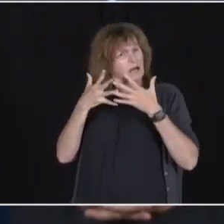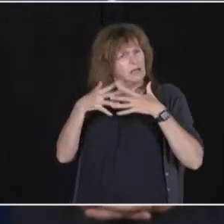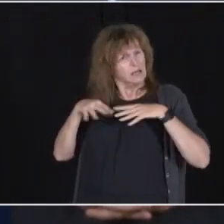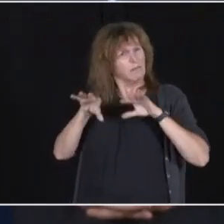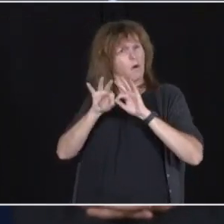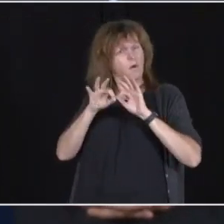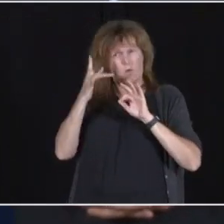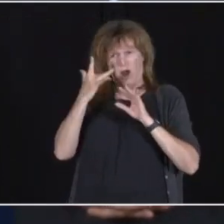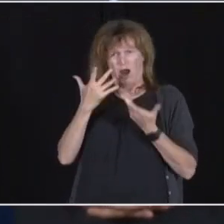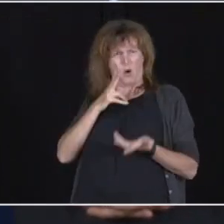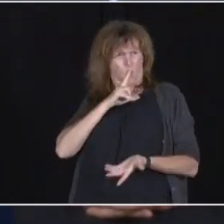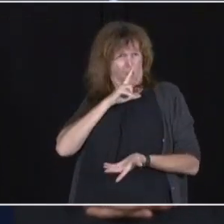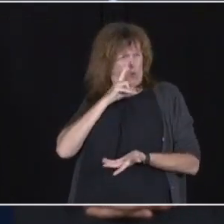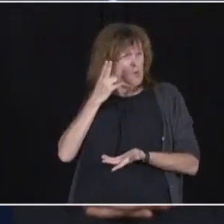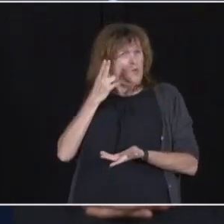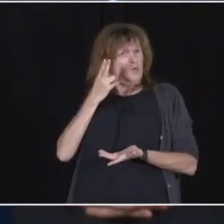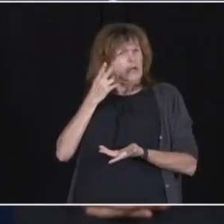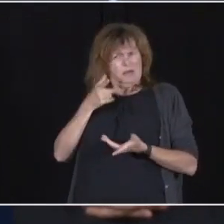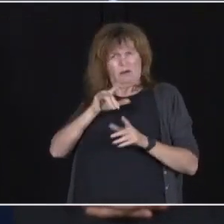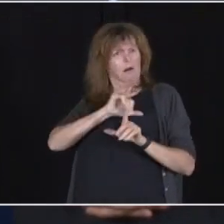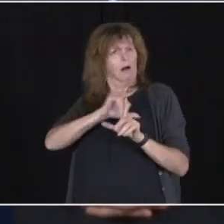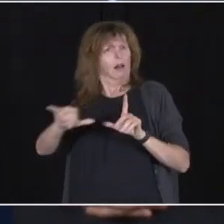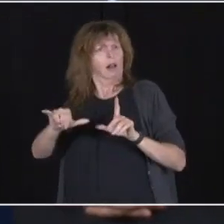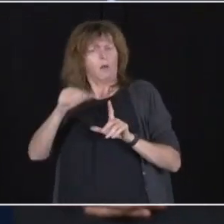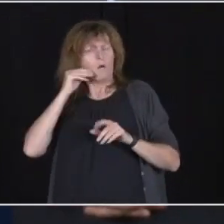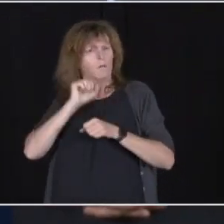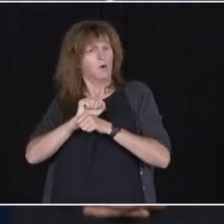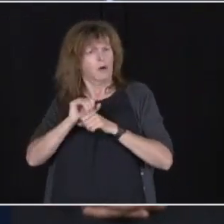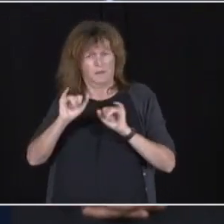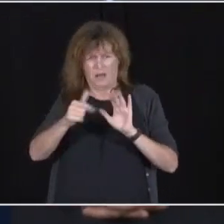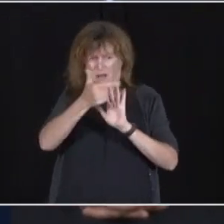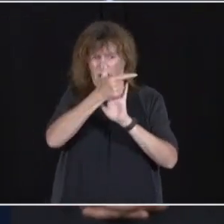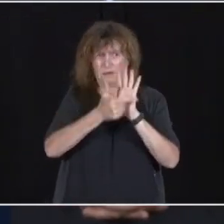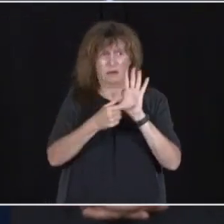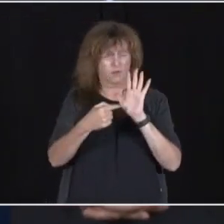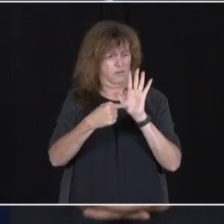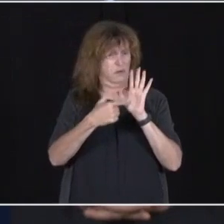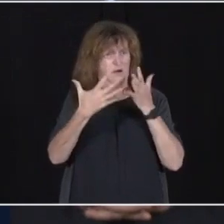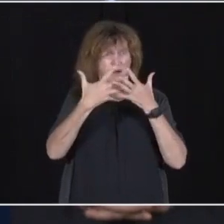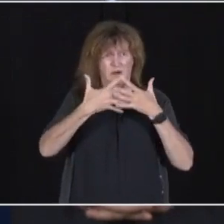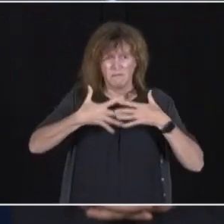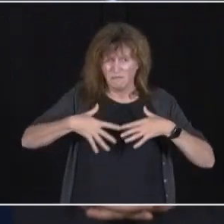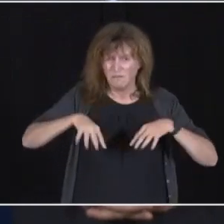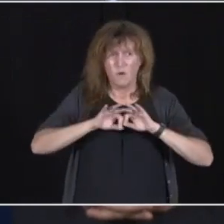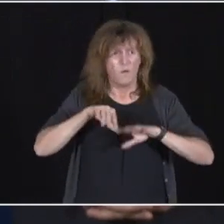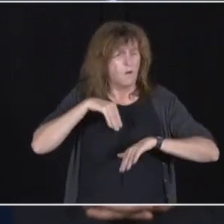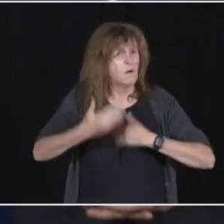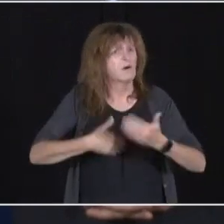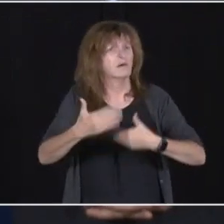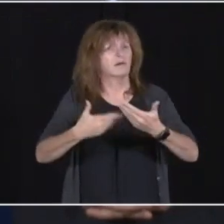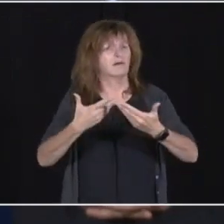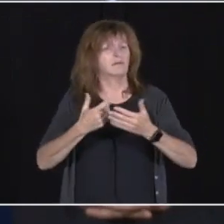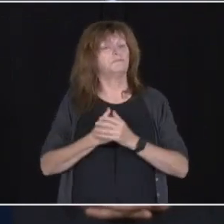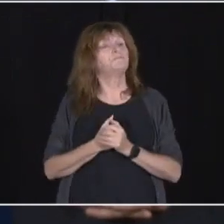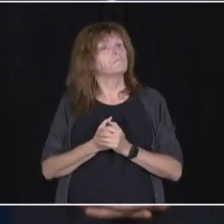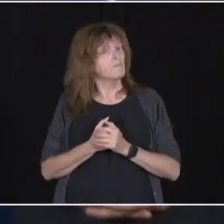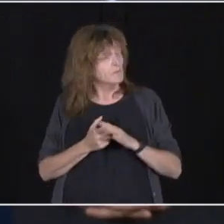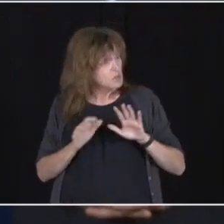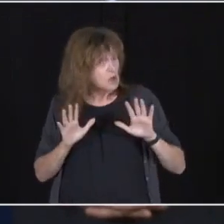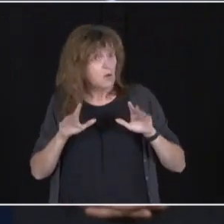absolutely critical. And for the people at home, you know, when this is moving rapidly, we cannot wait three weeks